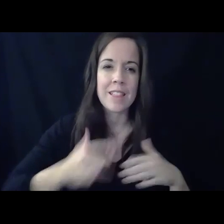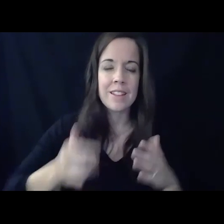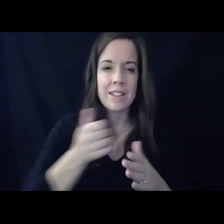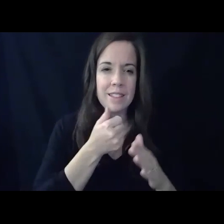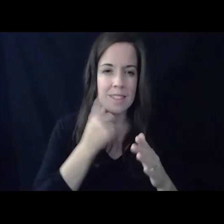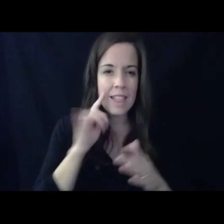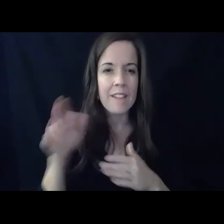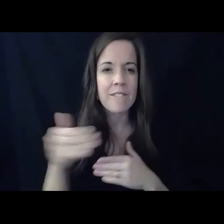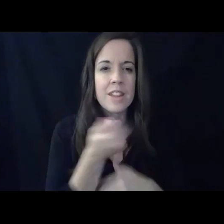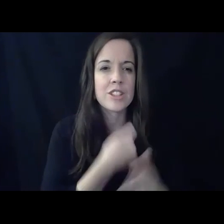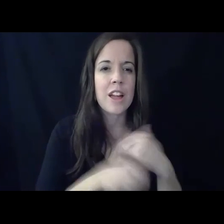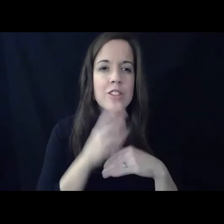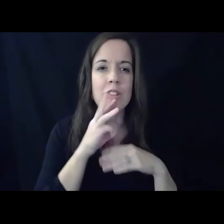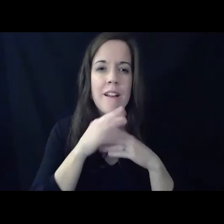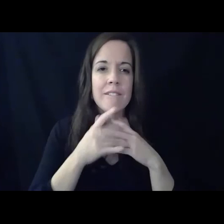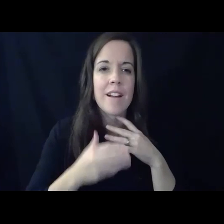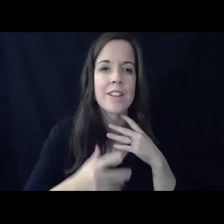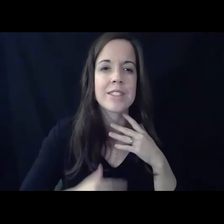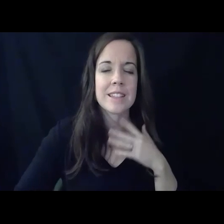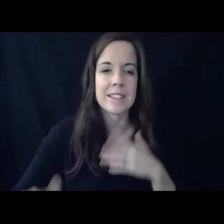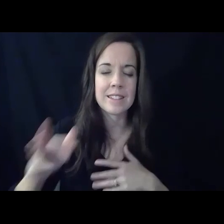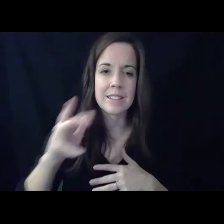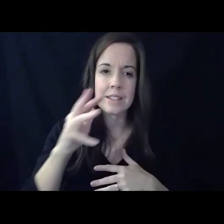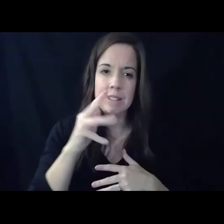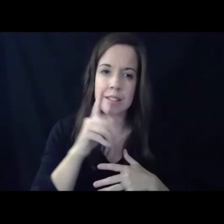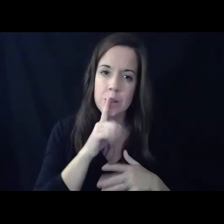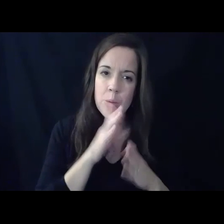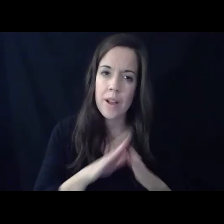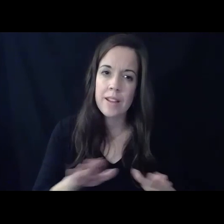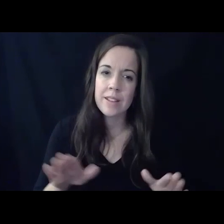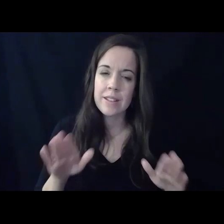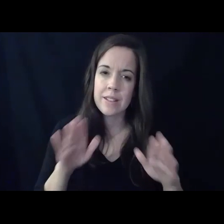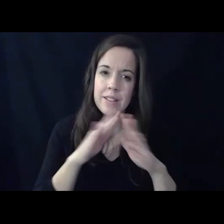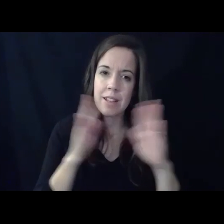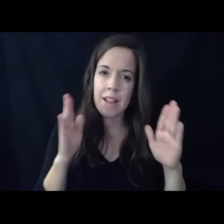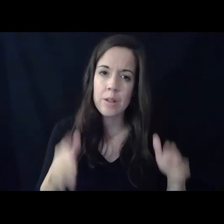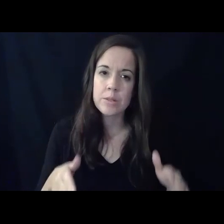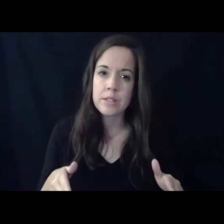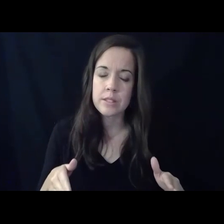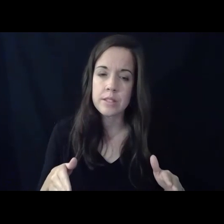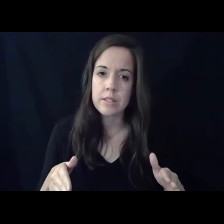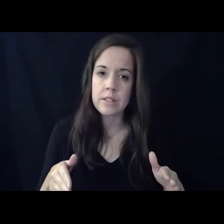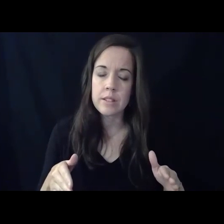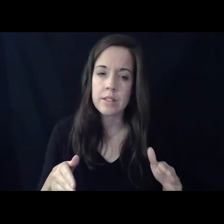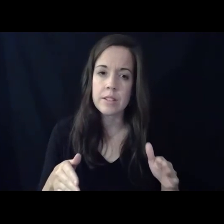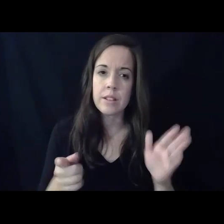in the back of the quiet, lonesome house. Sometimes, I’m sure, she thought